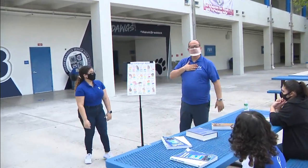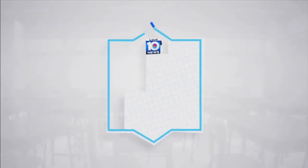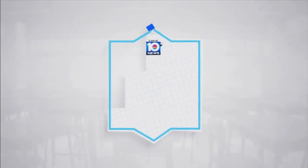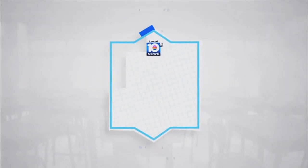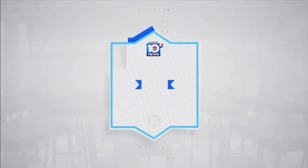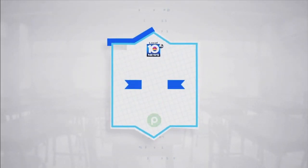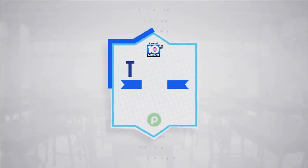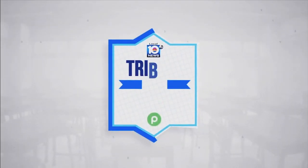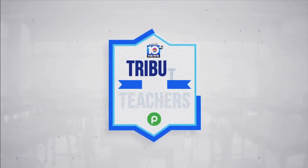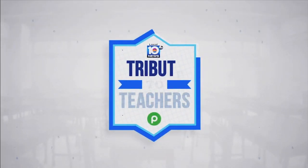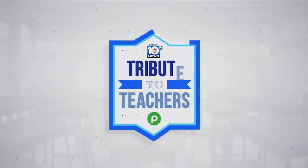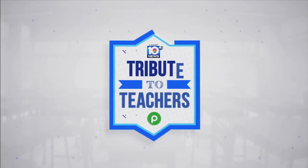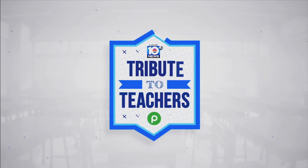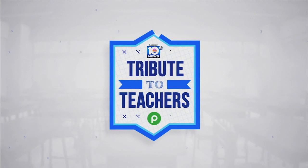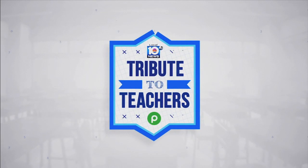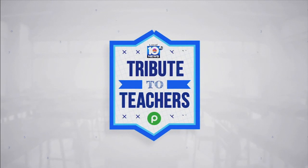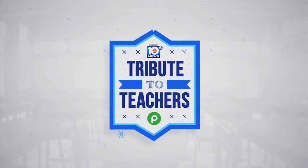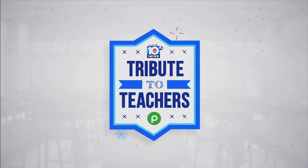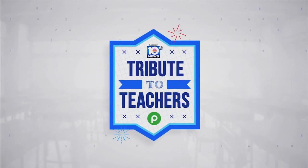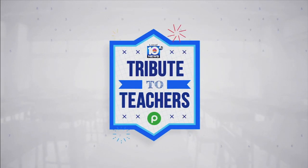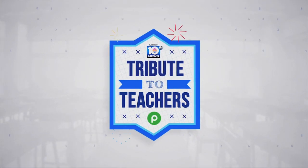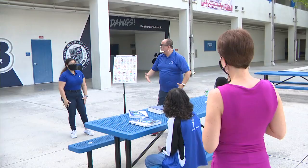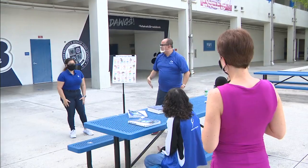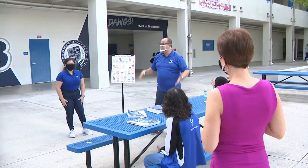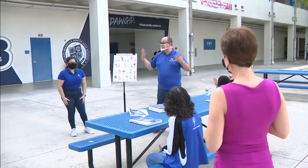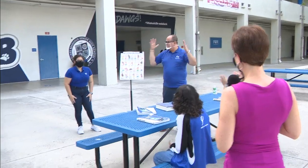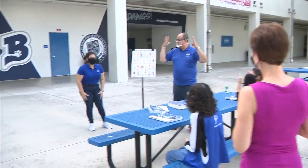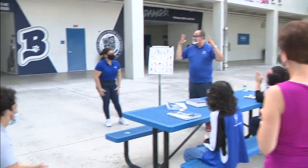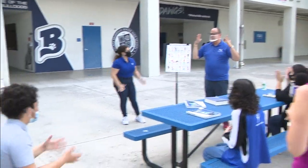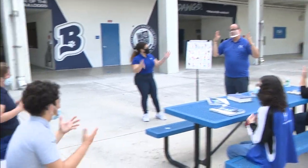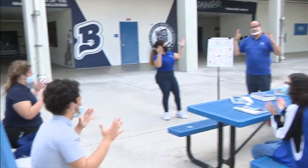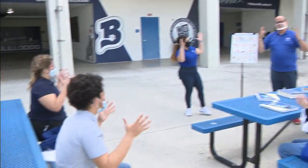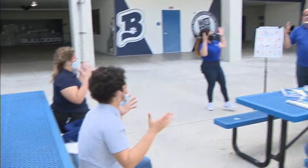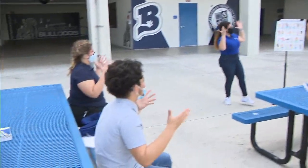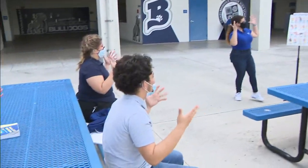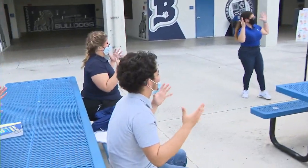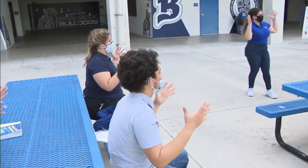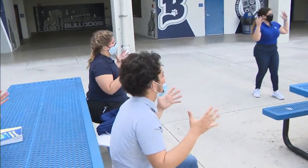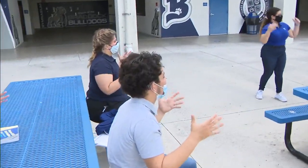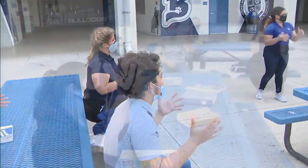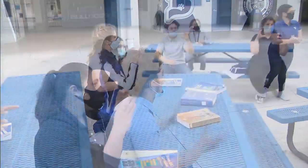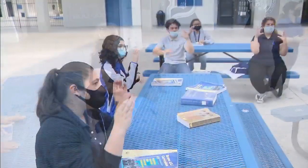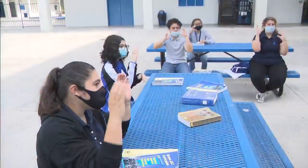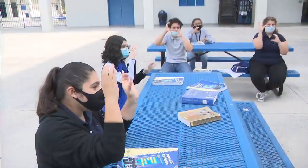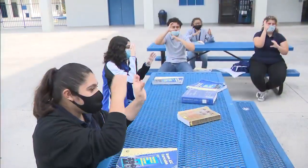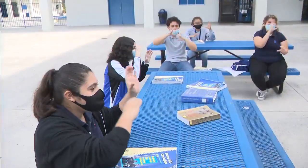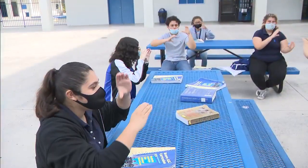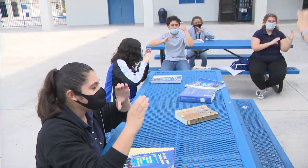WE ARE HERE TO SAY